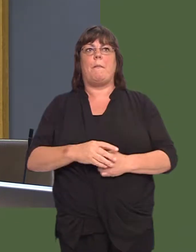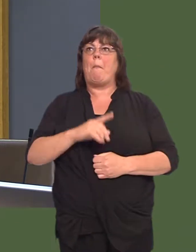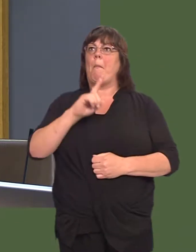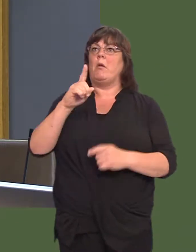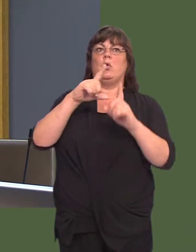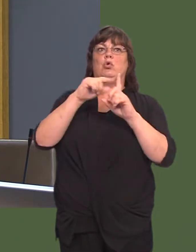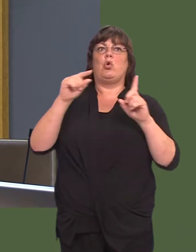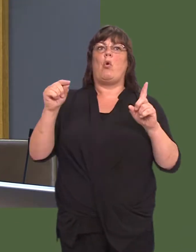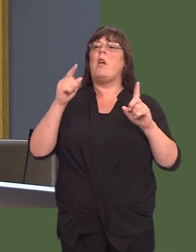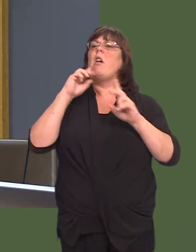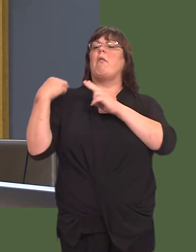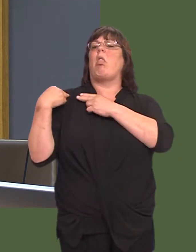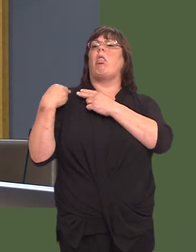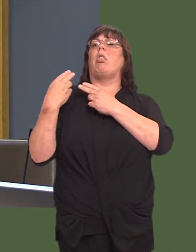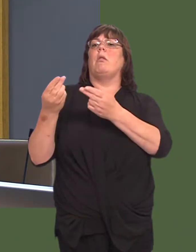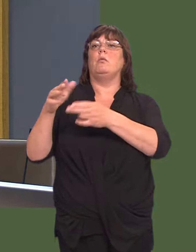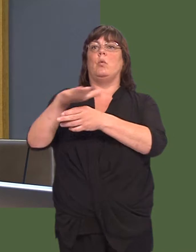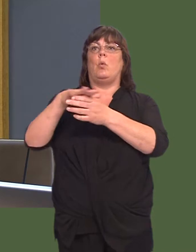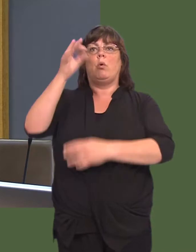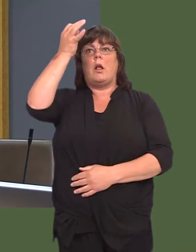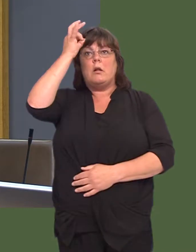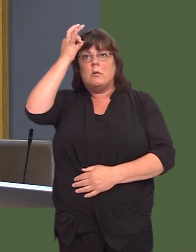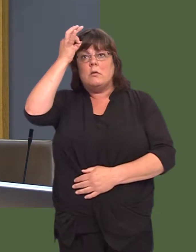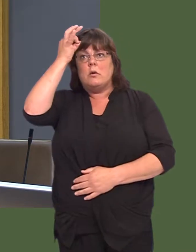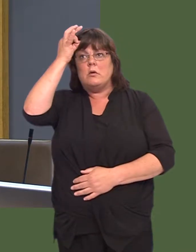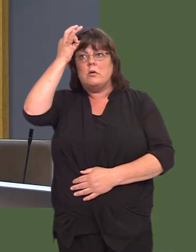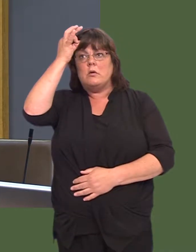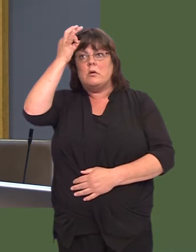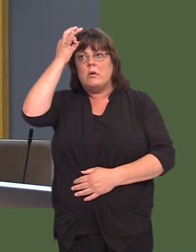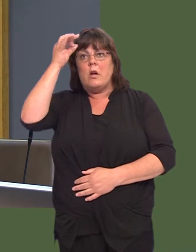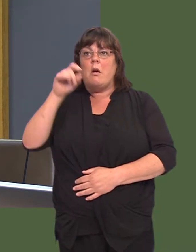but the Tories have passed the buck to local authorities, with shackles on.